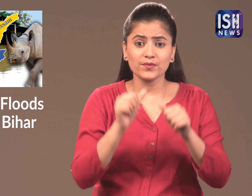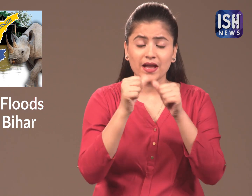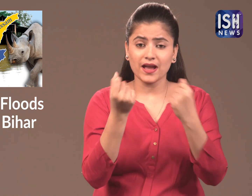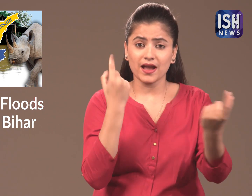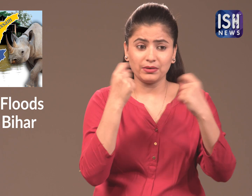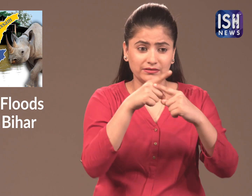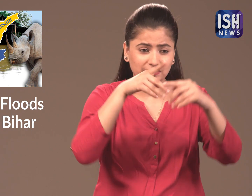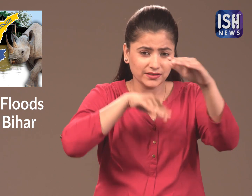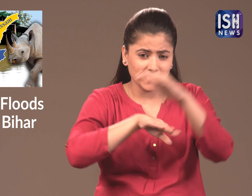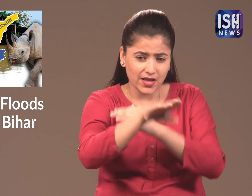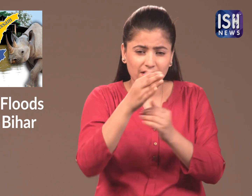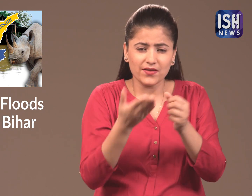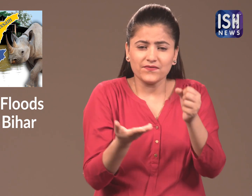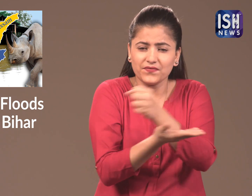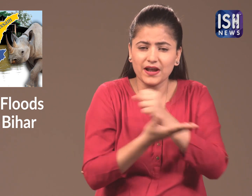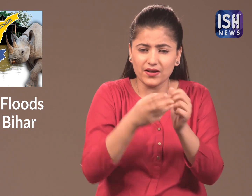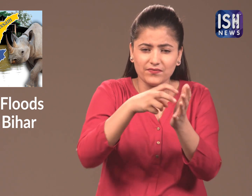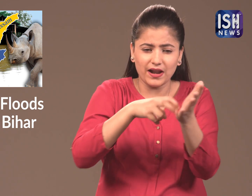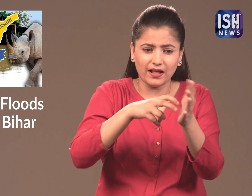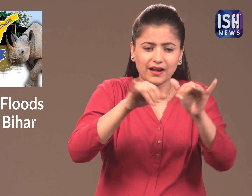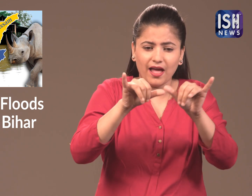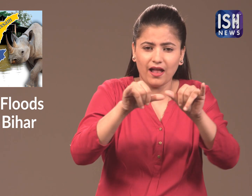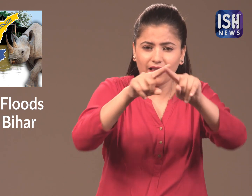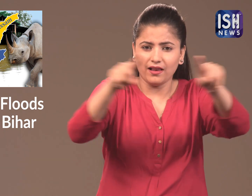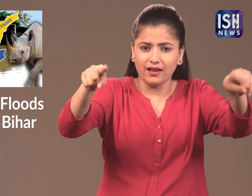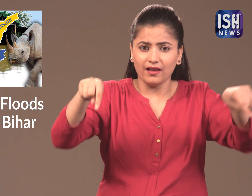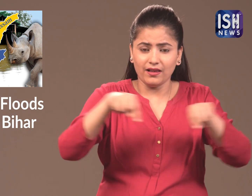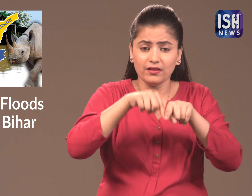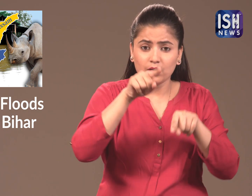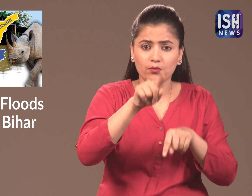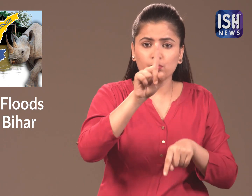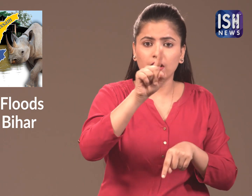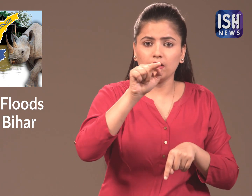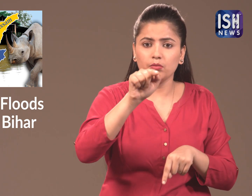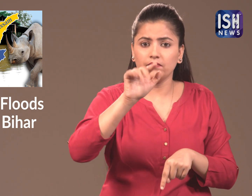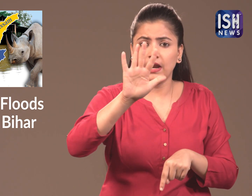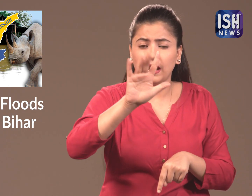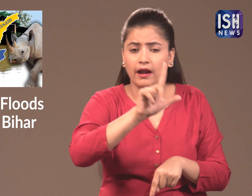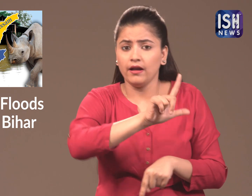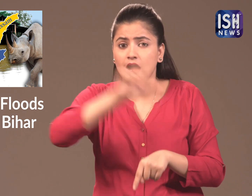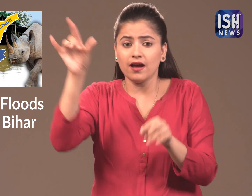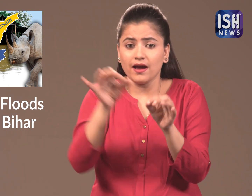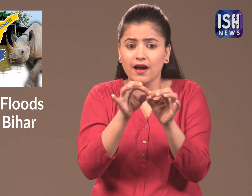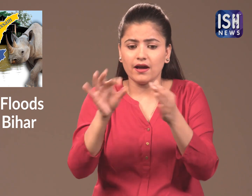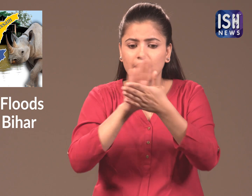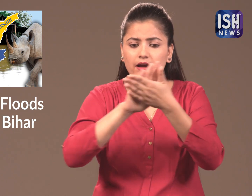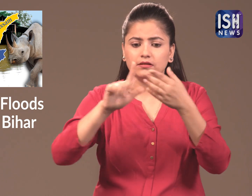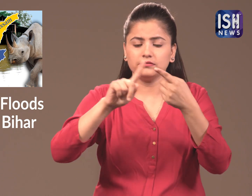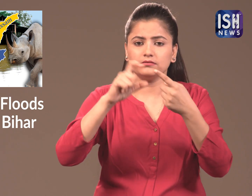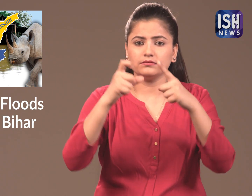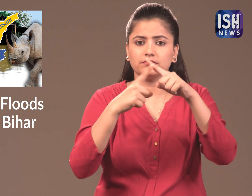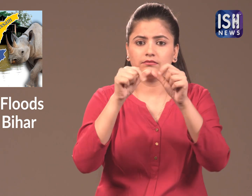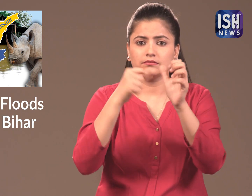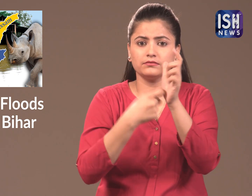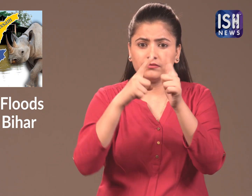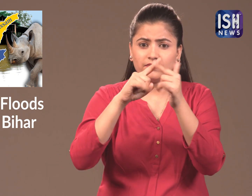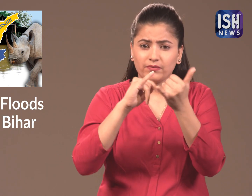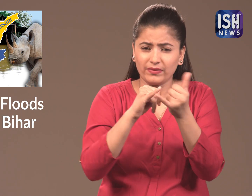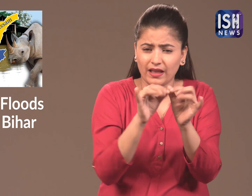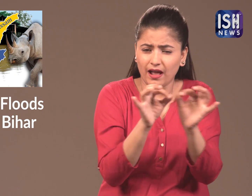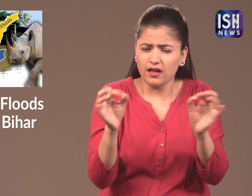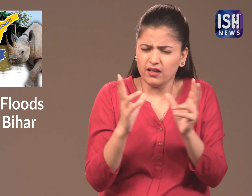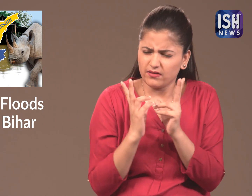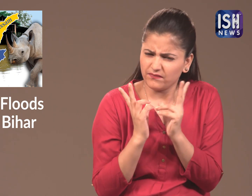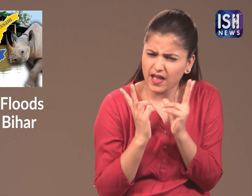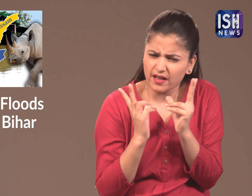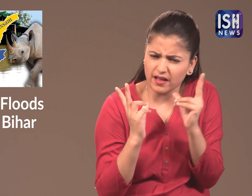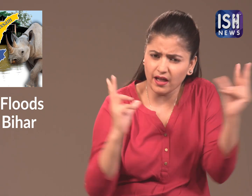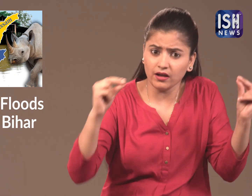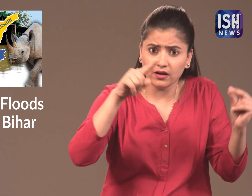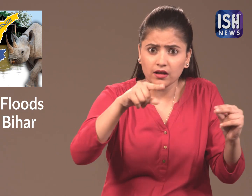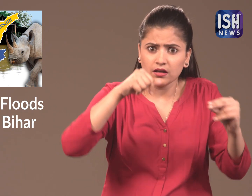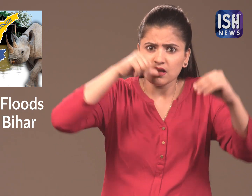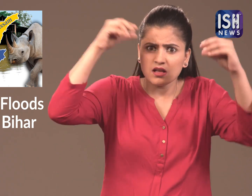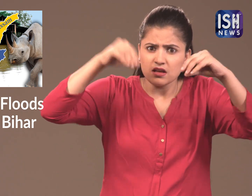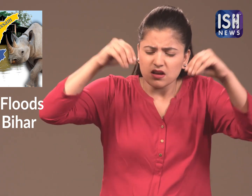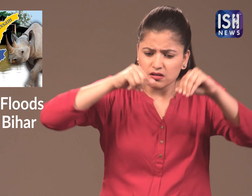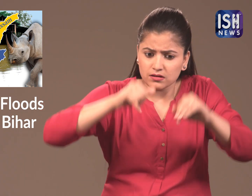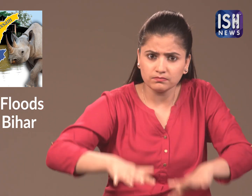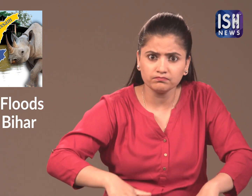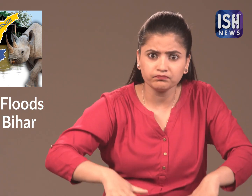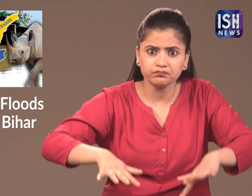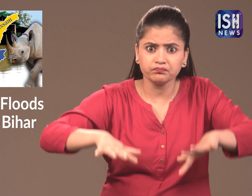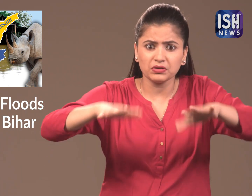In Assam's villages, 1.5 lakh hectares of farms are flooded.